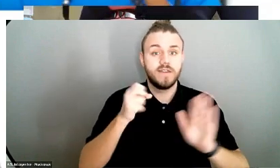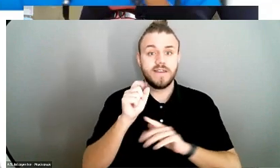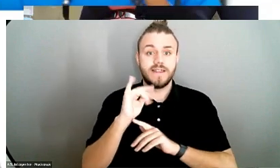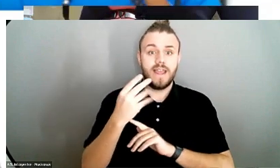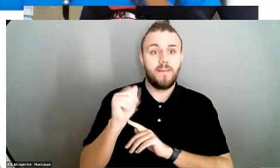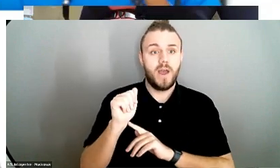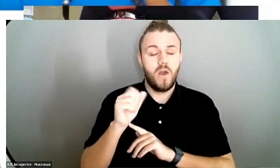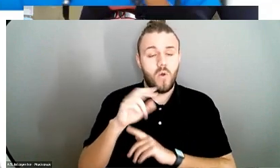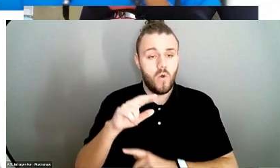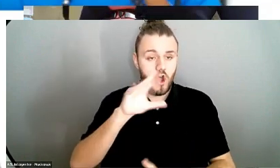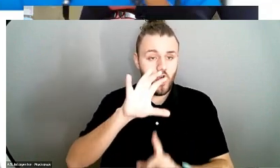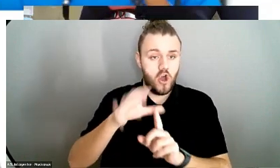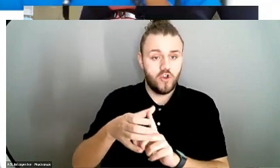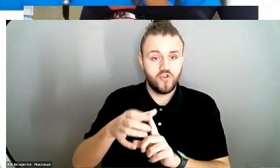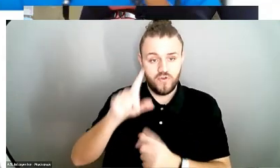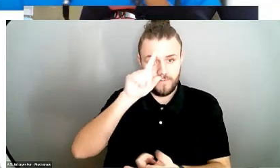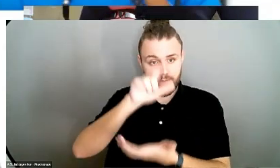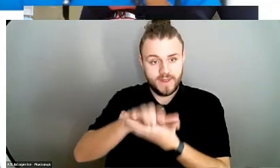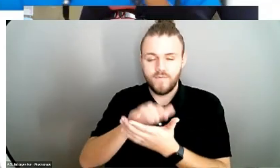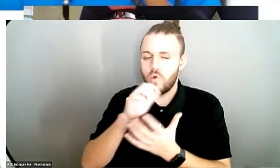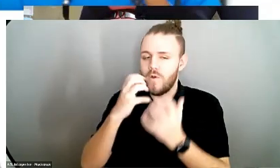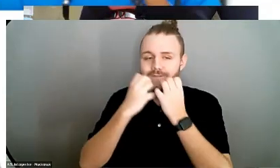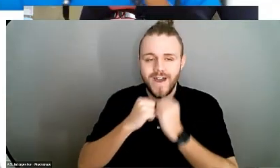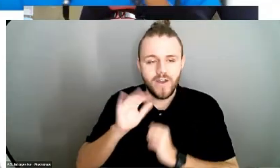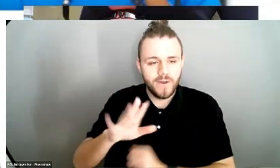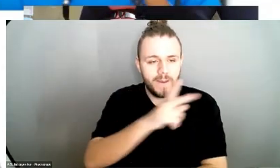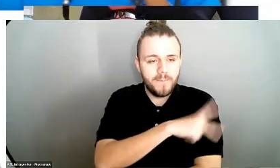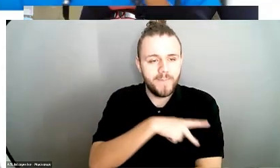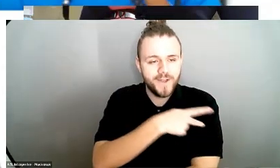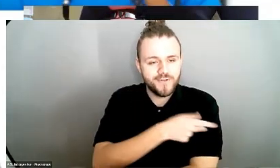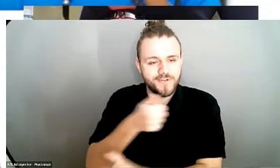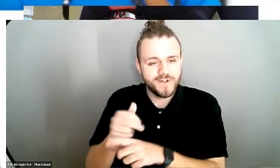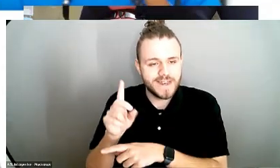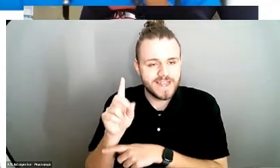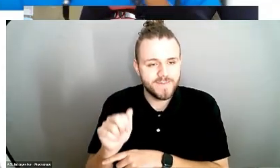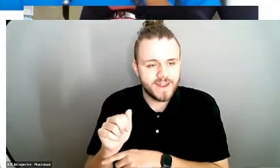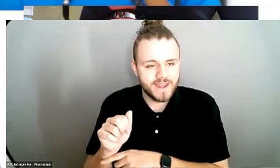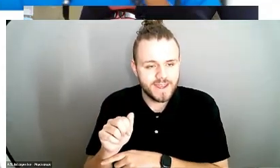value patients with disabilities. In patients present to our clinic.